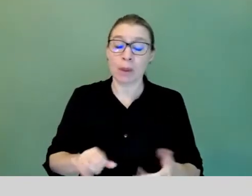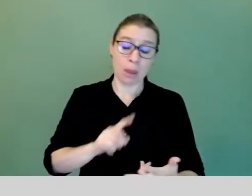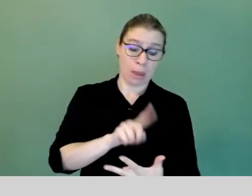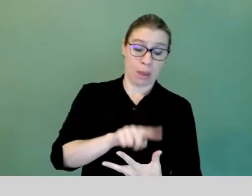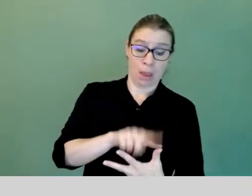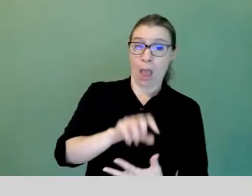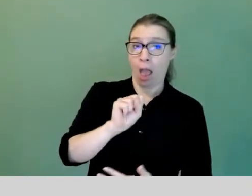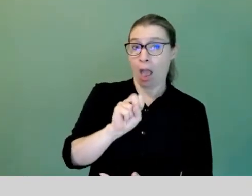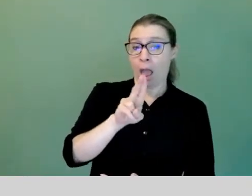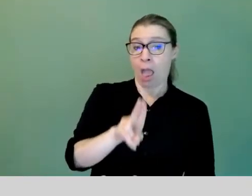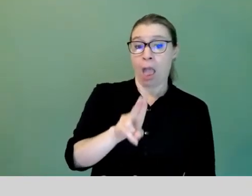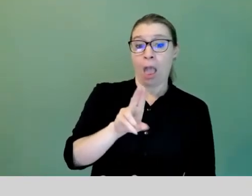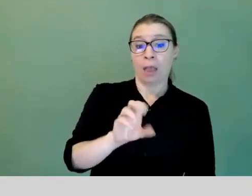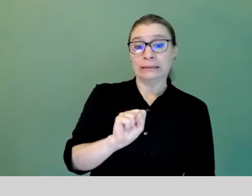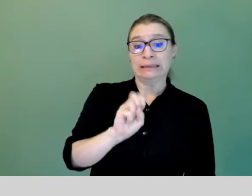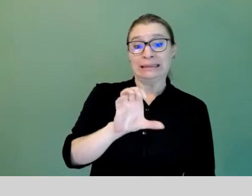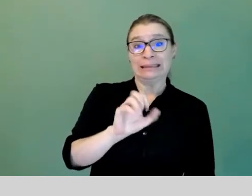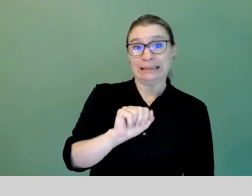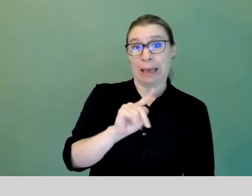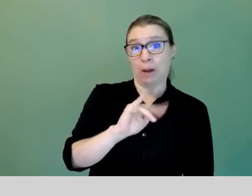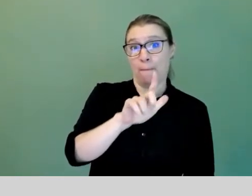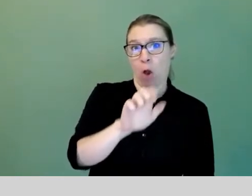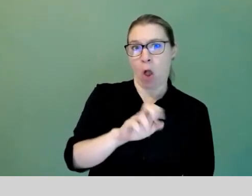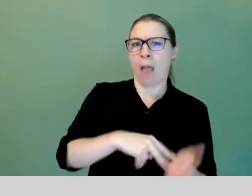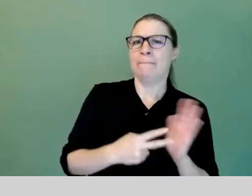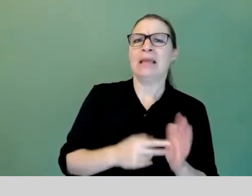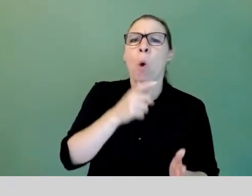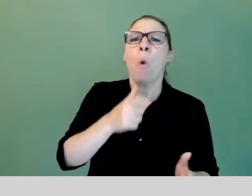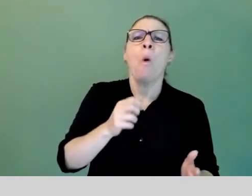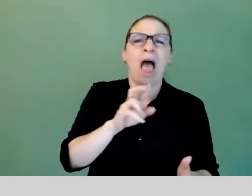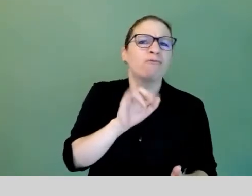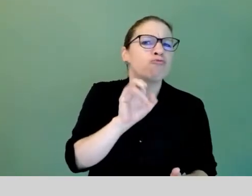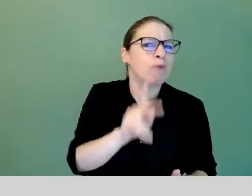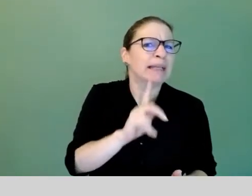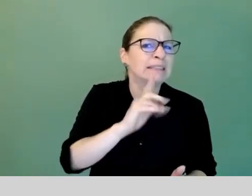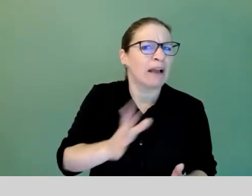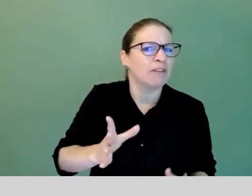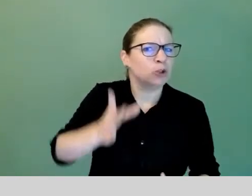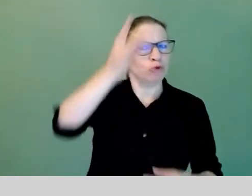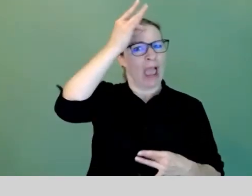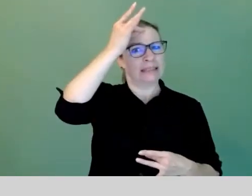Susceptible individuals are those who are at risk for contracting a pathogen.